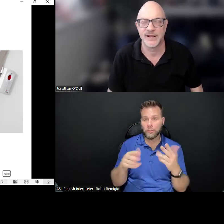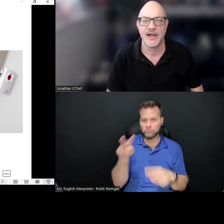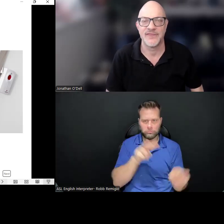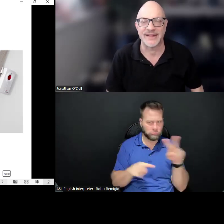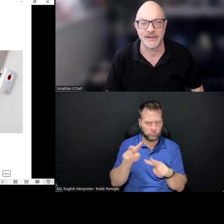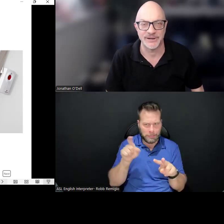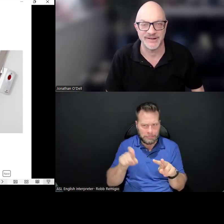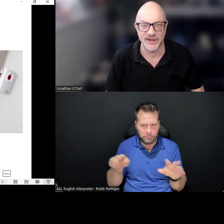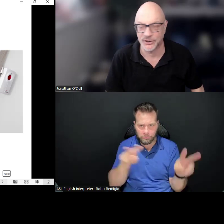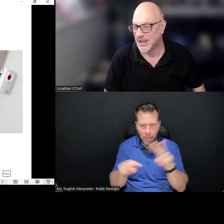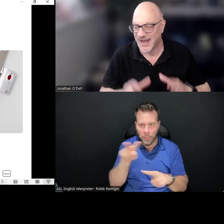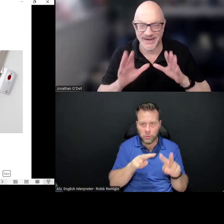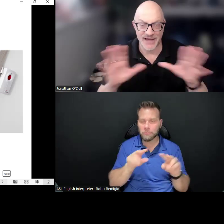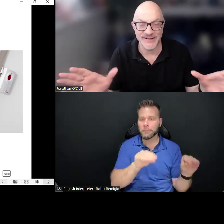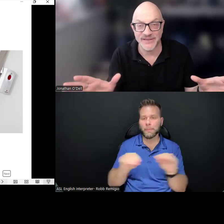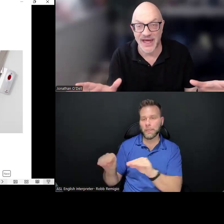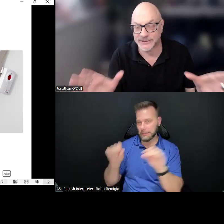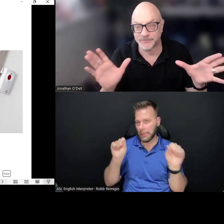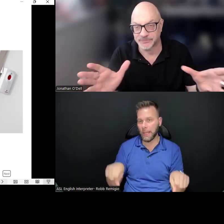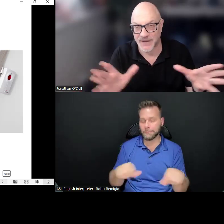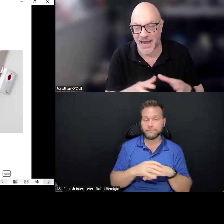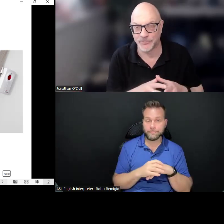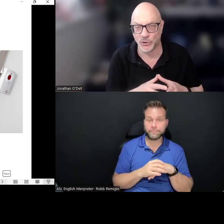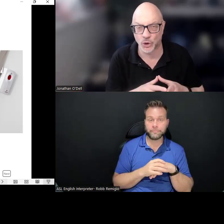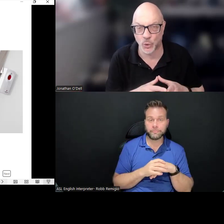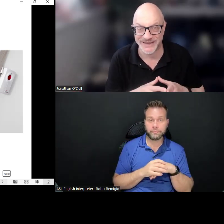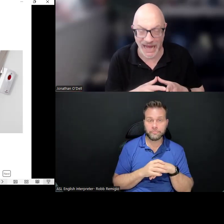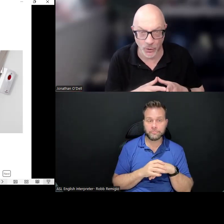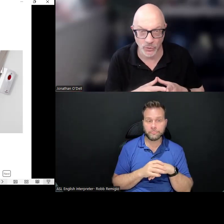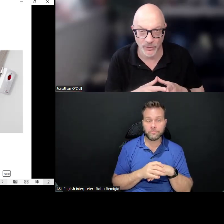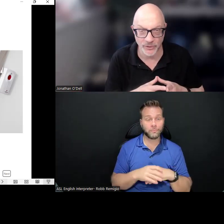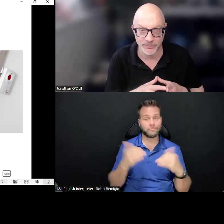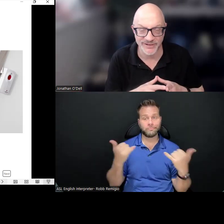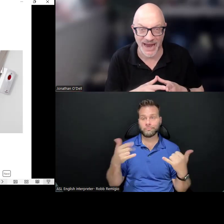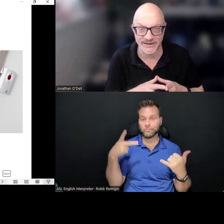needs to be monitored, and so that somebody knows that Having said that, I'm going to